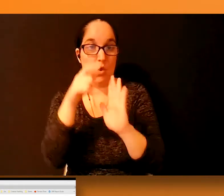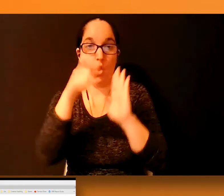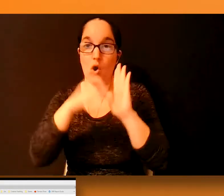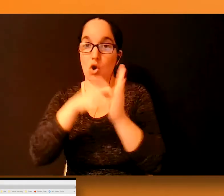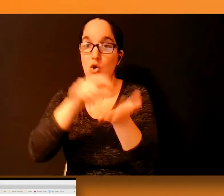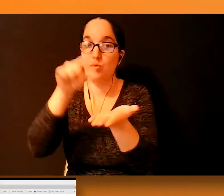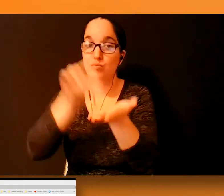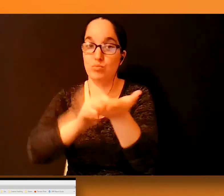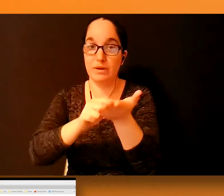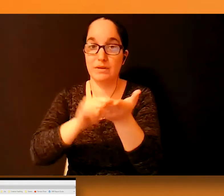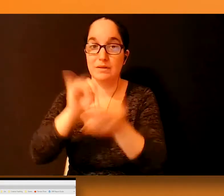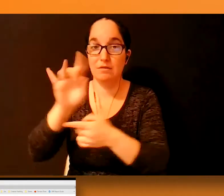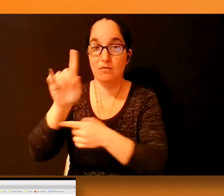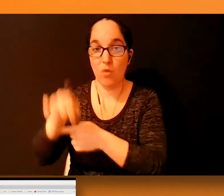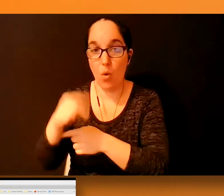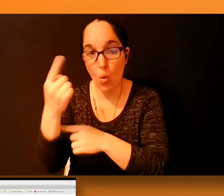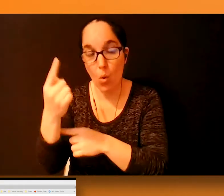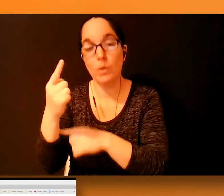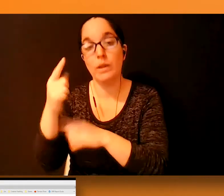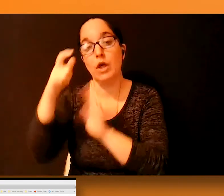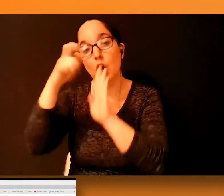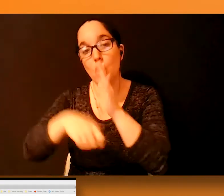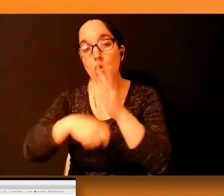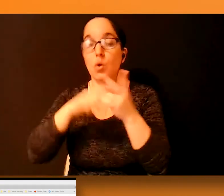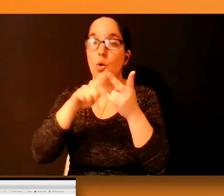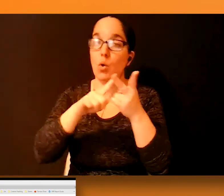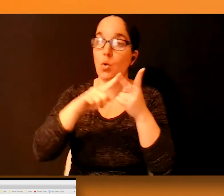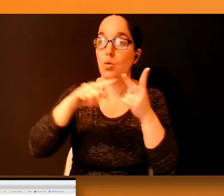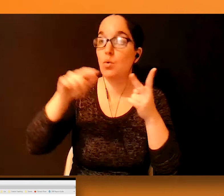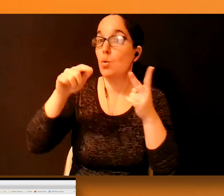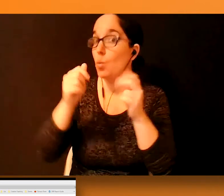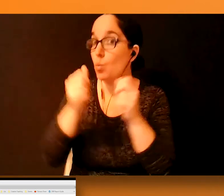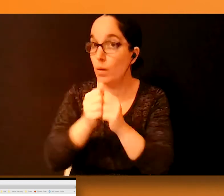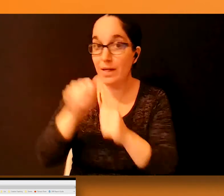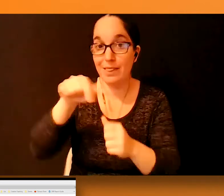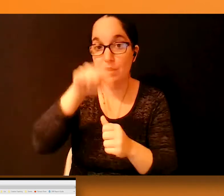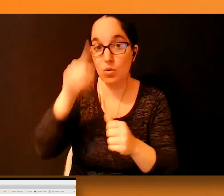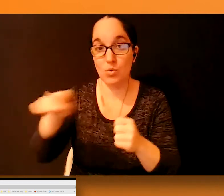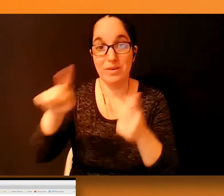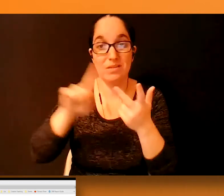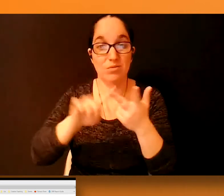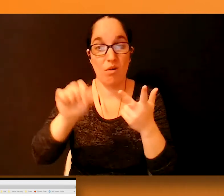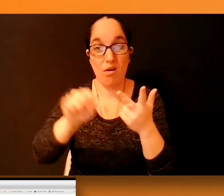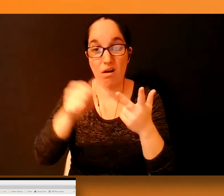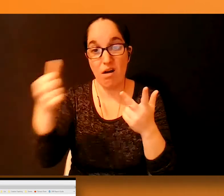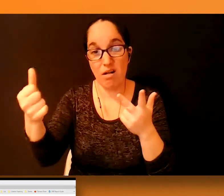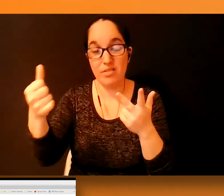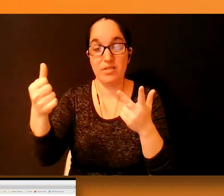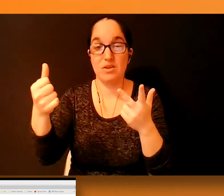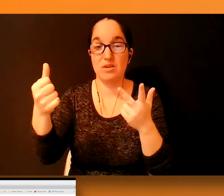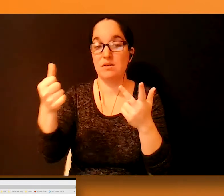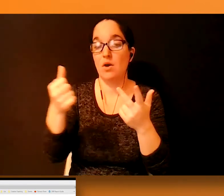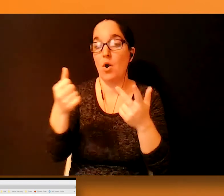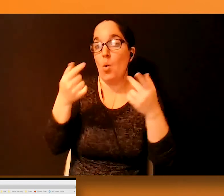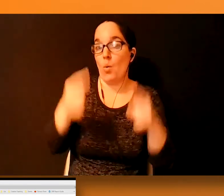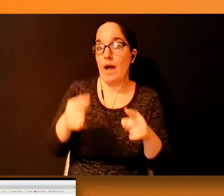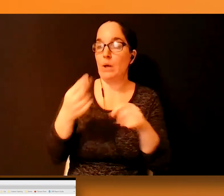You also can print these. So, you can print them, you know, article only. Article and quiz. You can present them big.